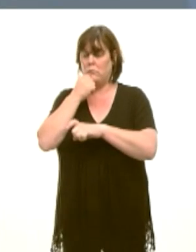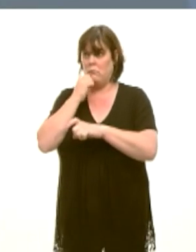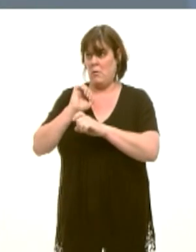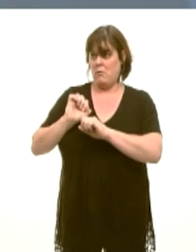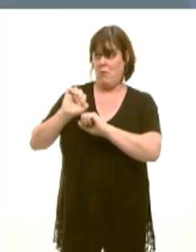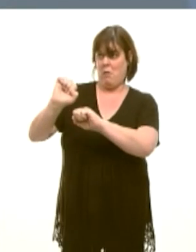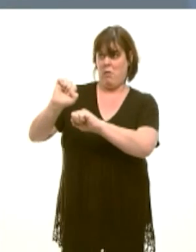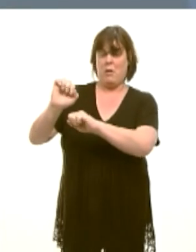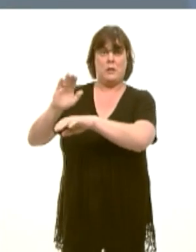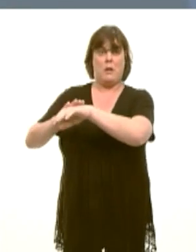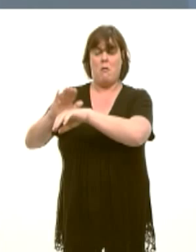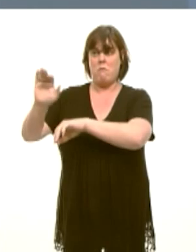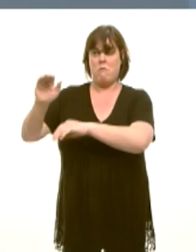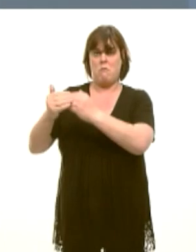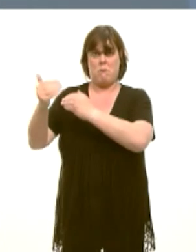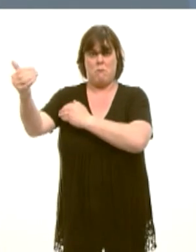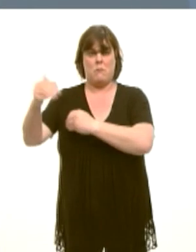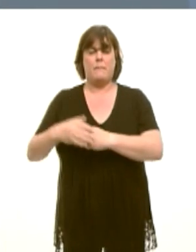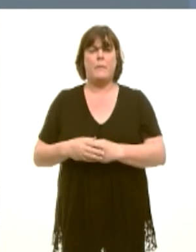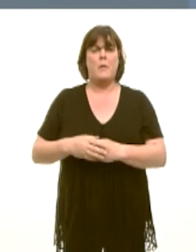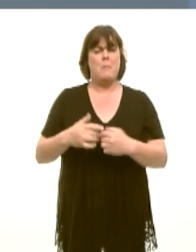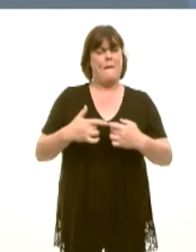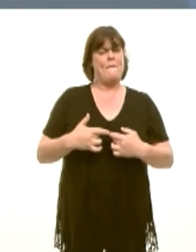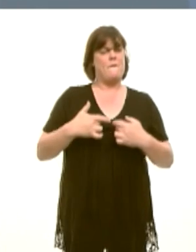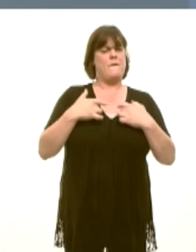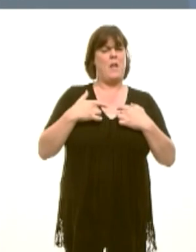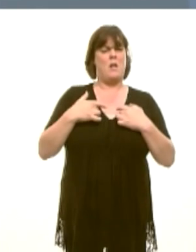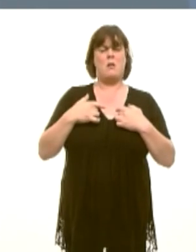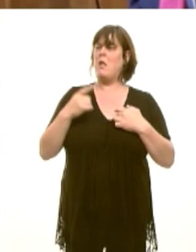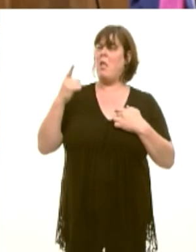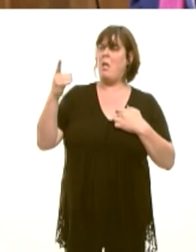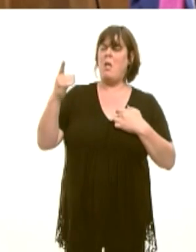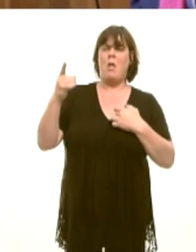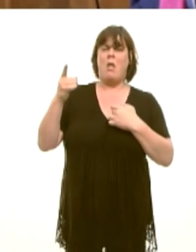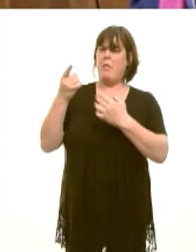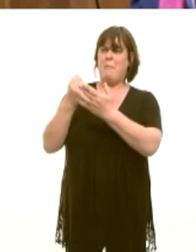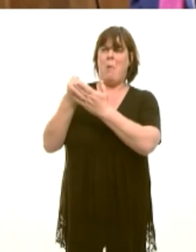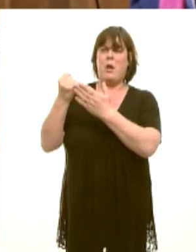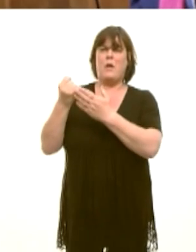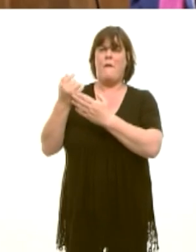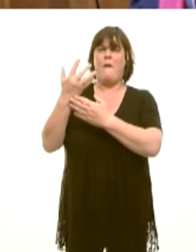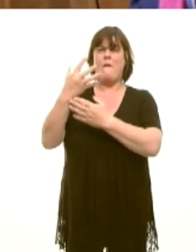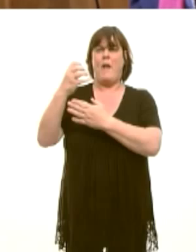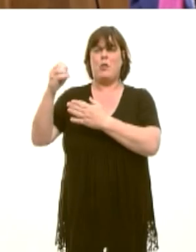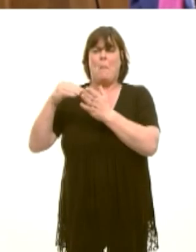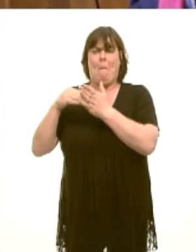view has always been that to lose unfettered access to a market of 500 million peopleóa